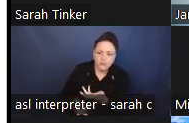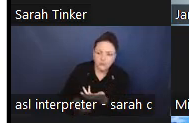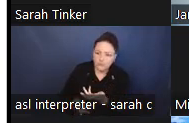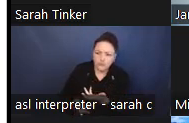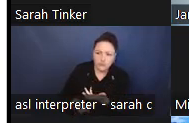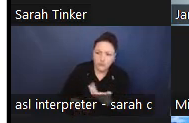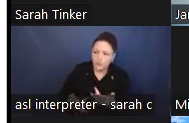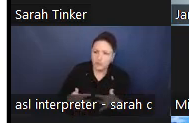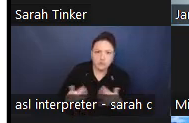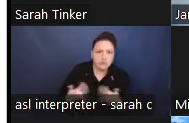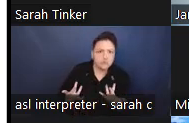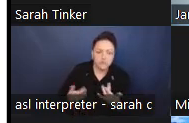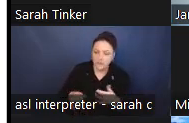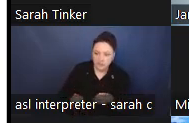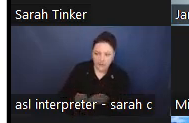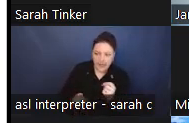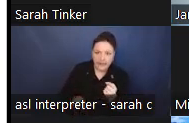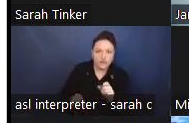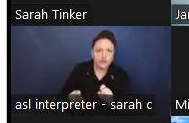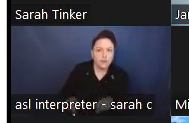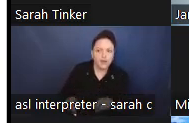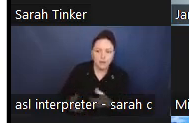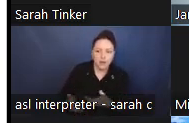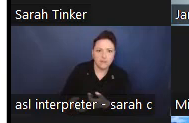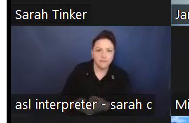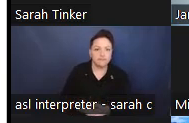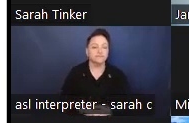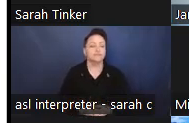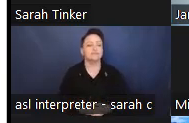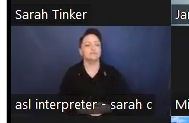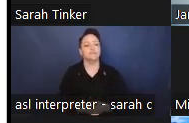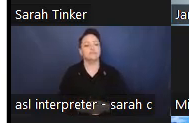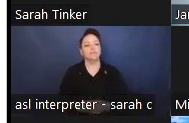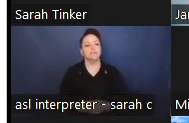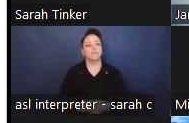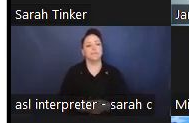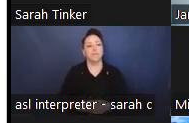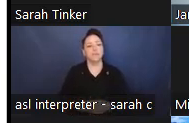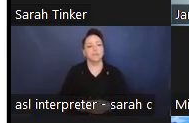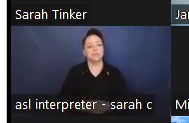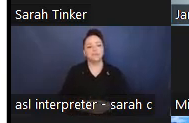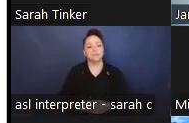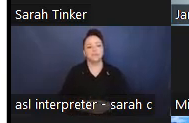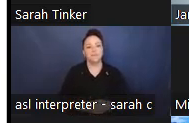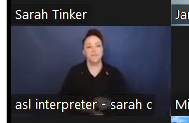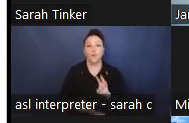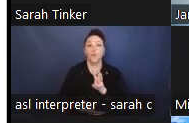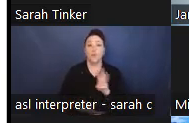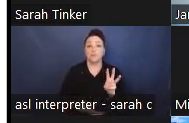Again the pages that James you highlighted are filled with information regarding what